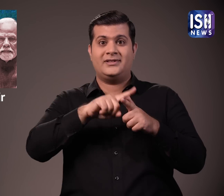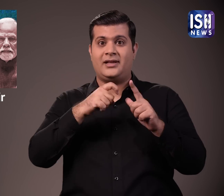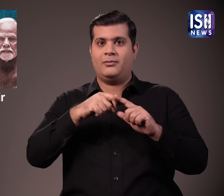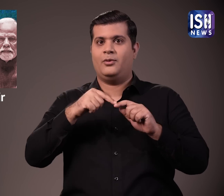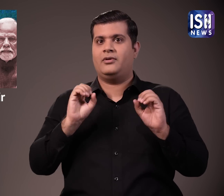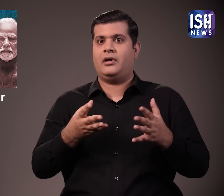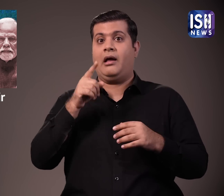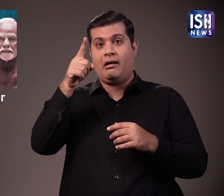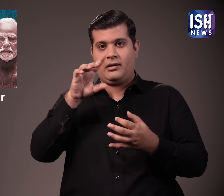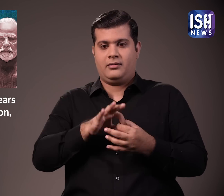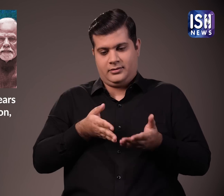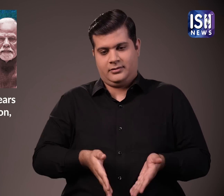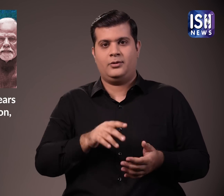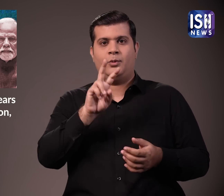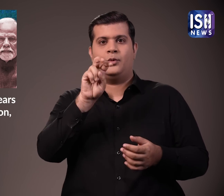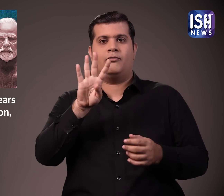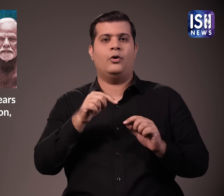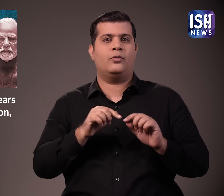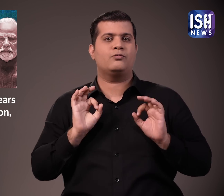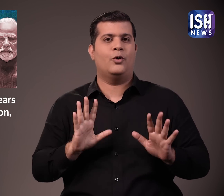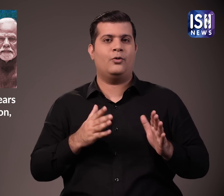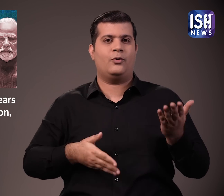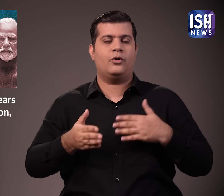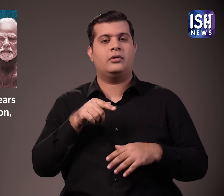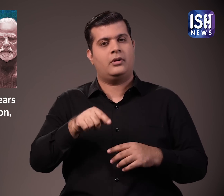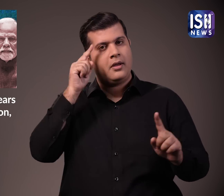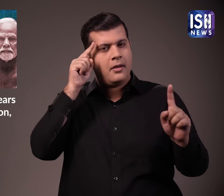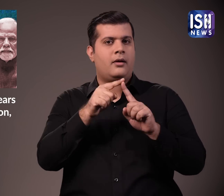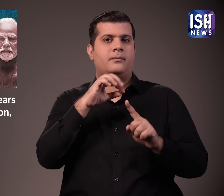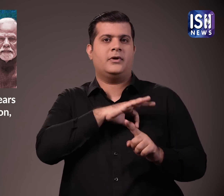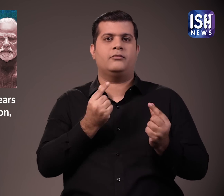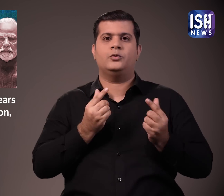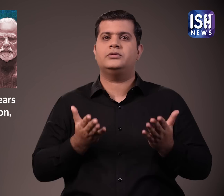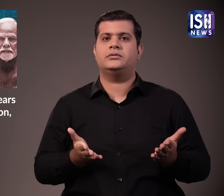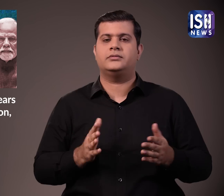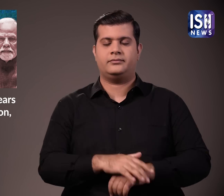After 2014, they now voted in 2024.